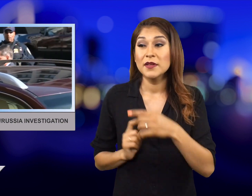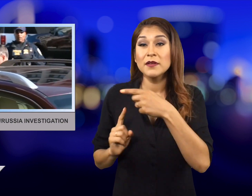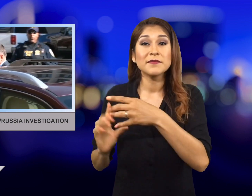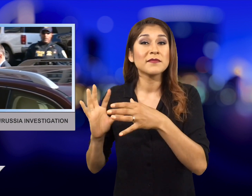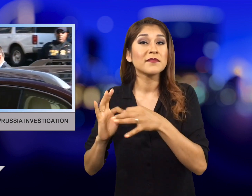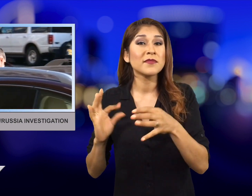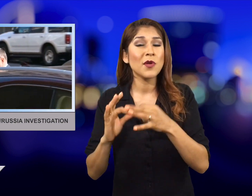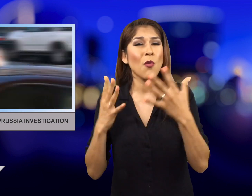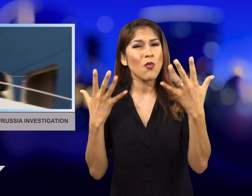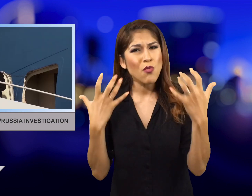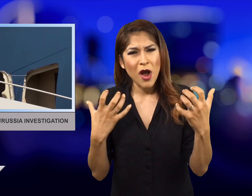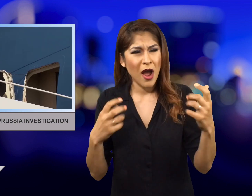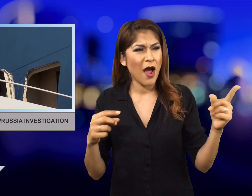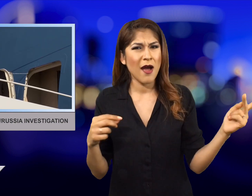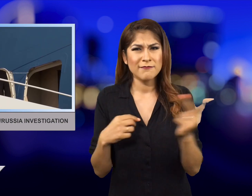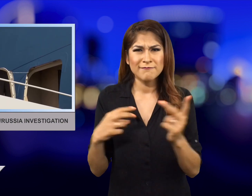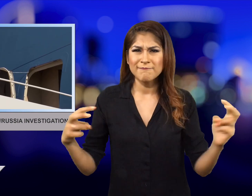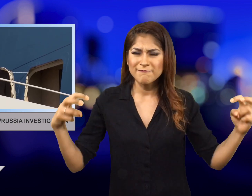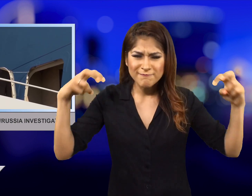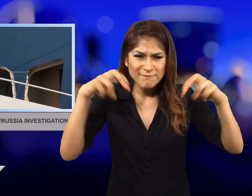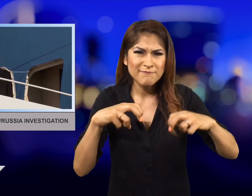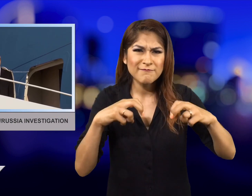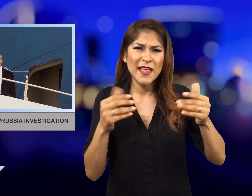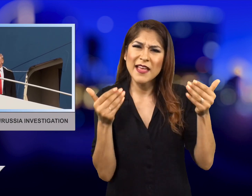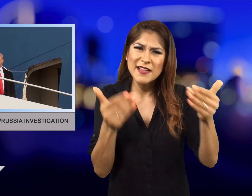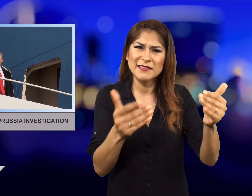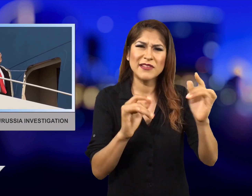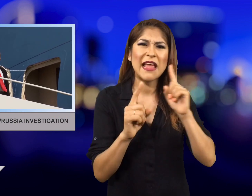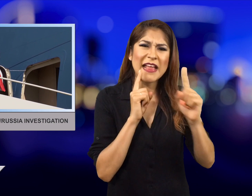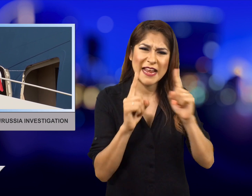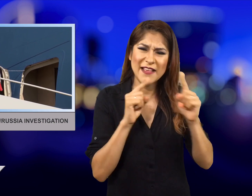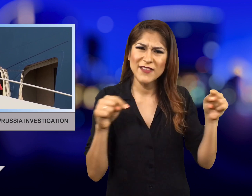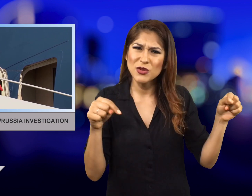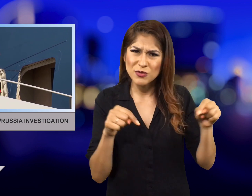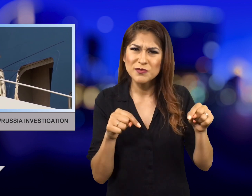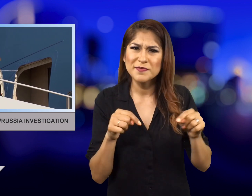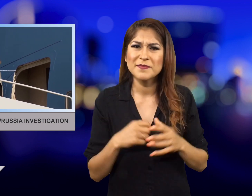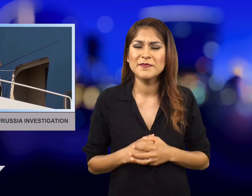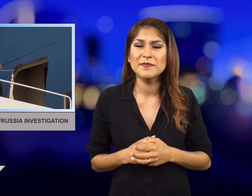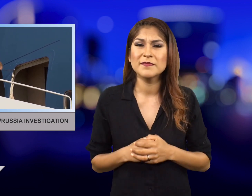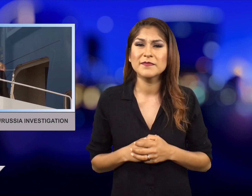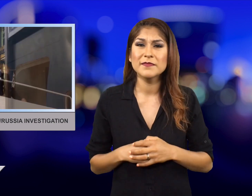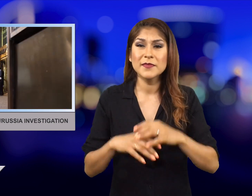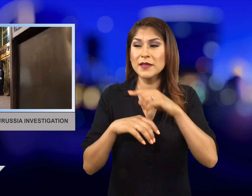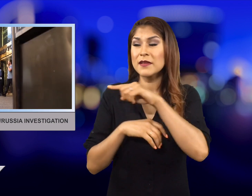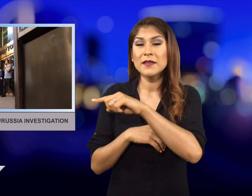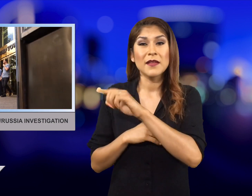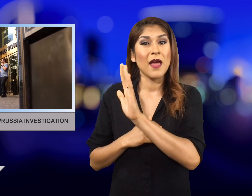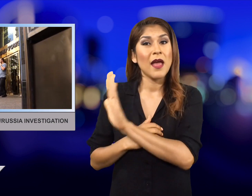an impeachment vote. Trump also says he wants a sitdown interview with Muller.